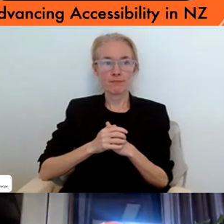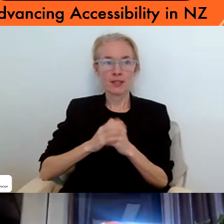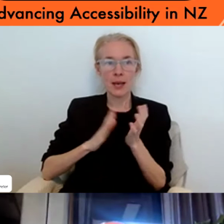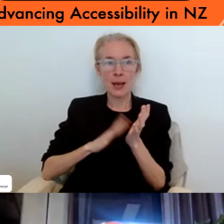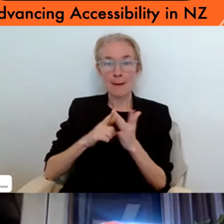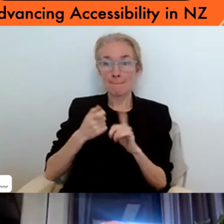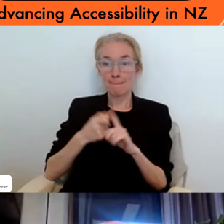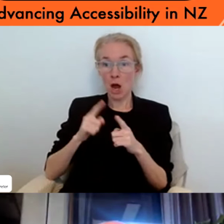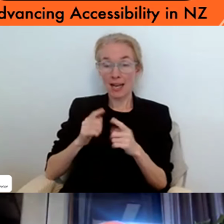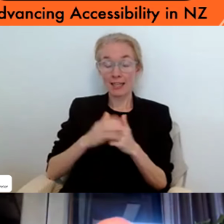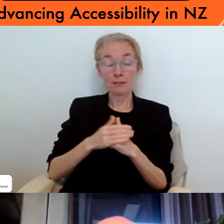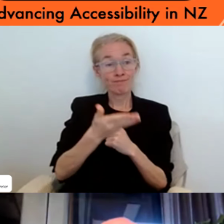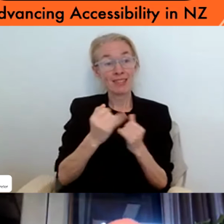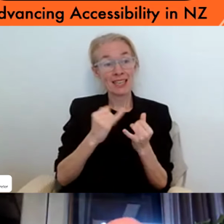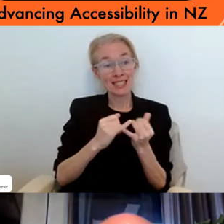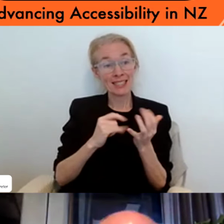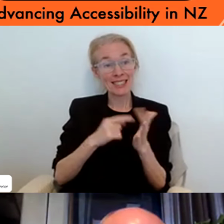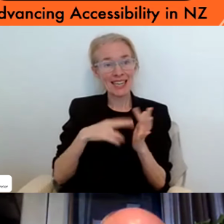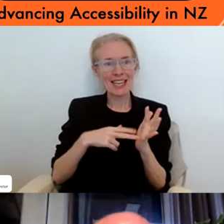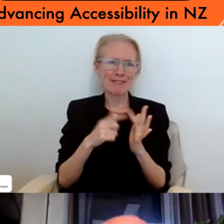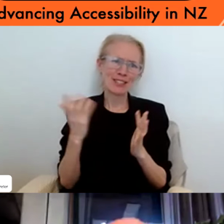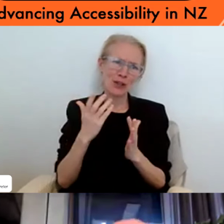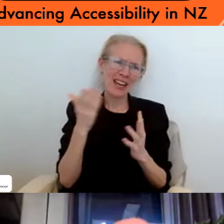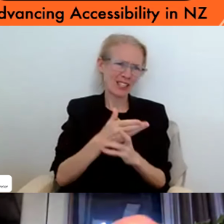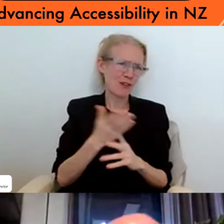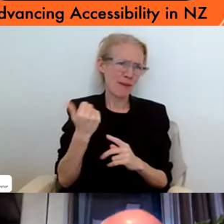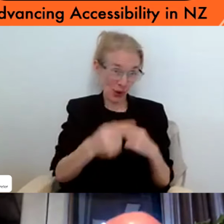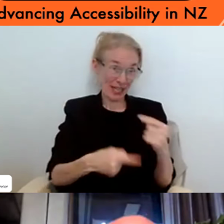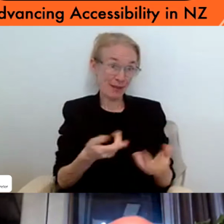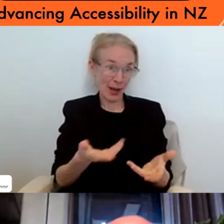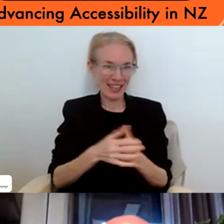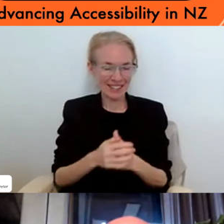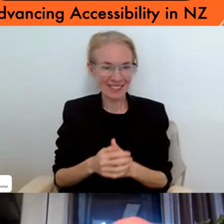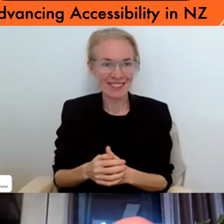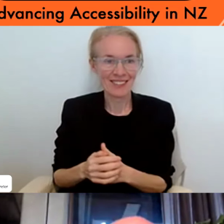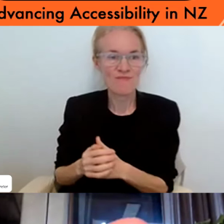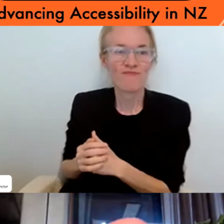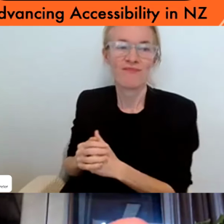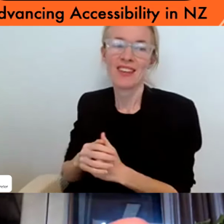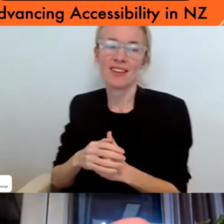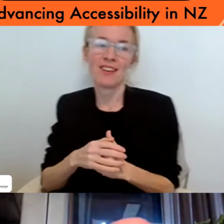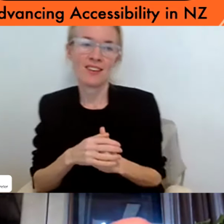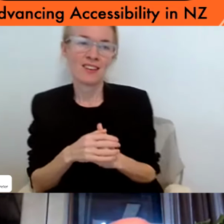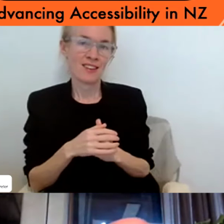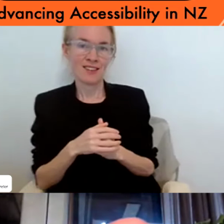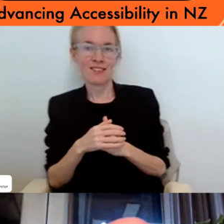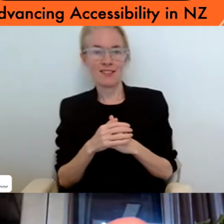Steve, you can keep going now. Yeah, look I think when I think